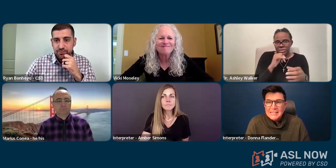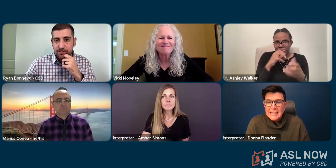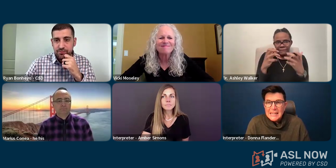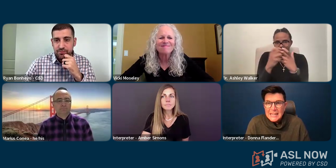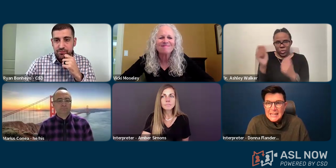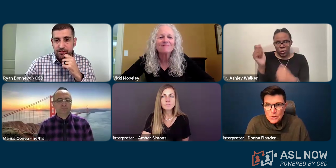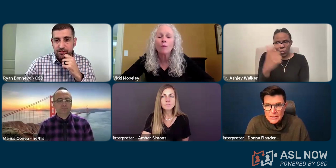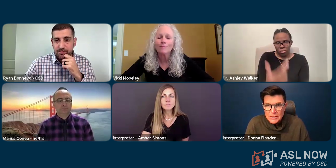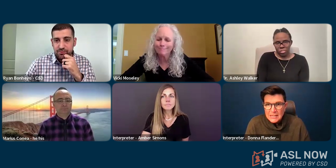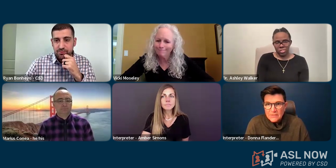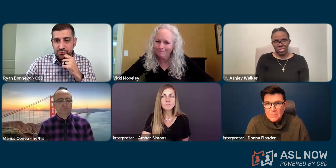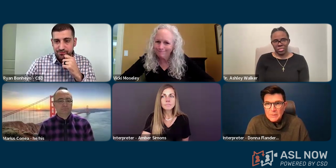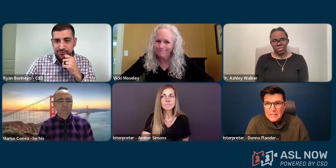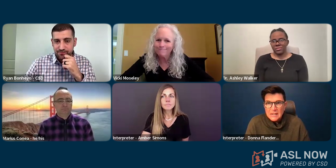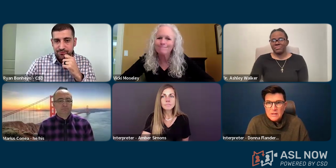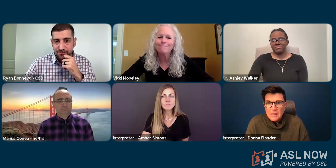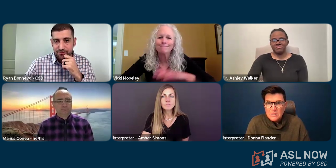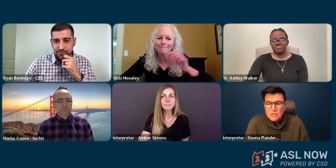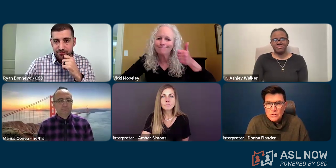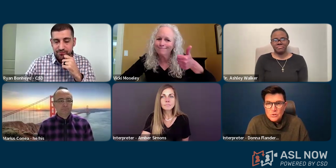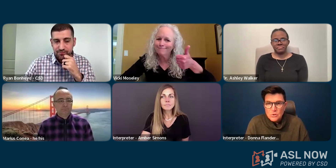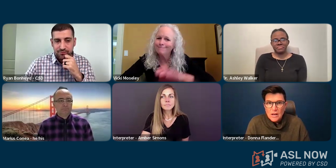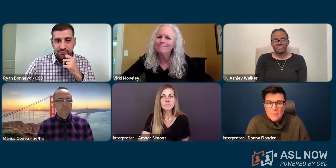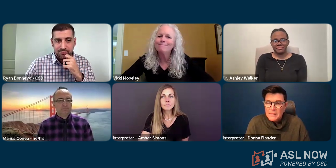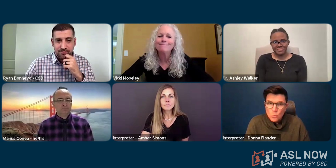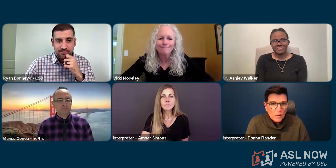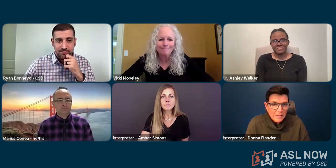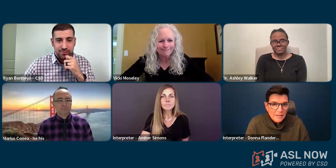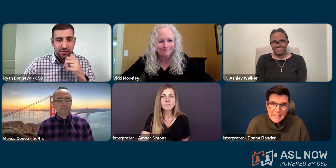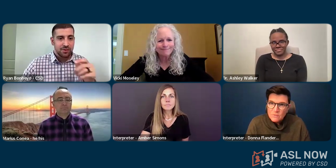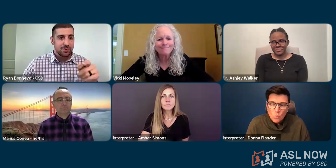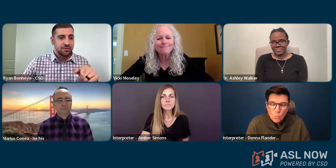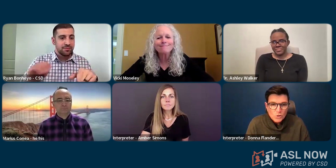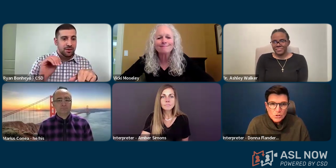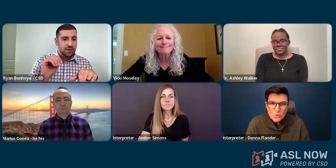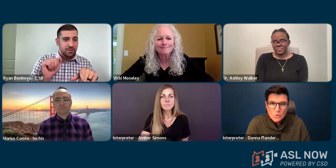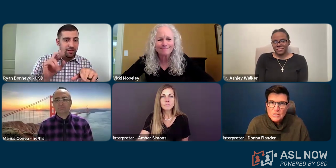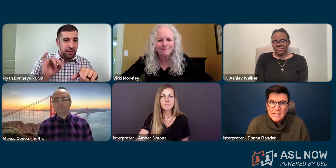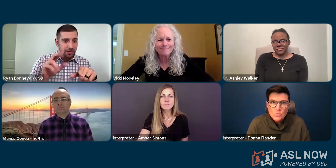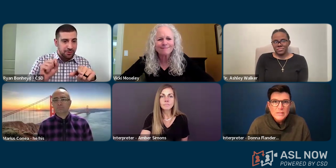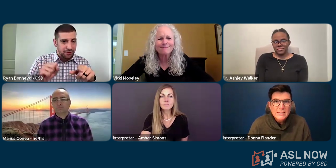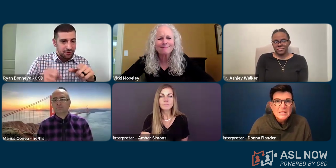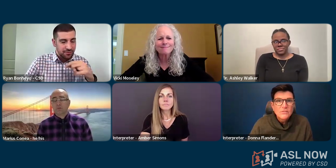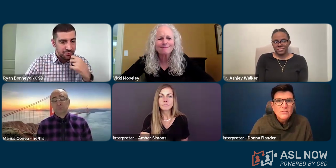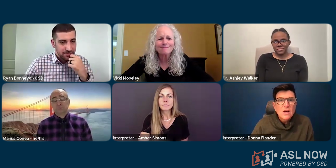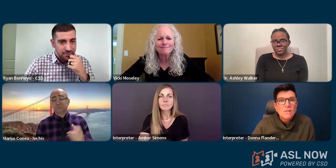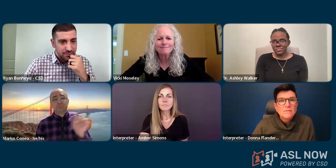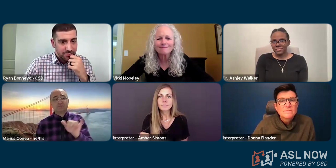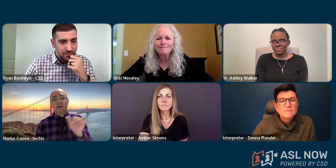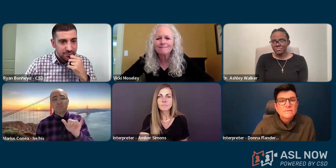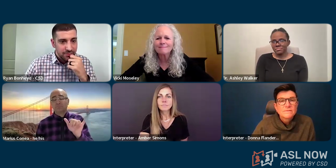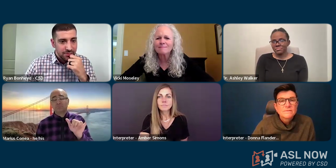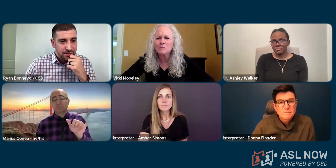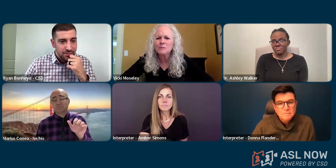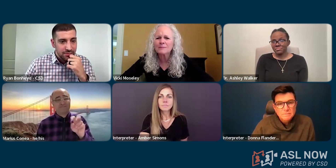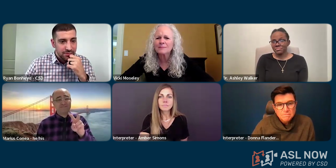and asking each person to give an opinion and to because once again, there's no such thing as one size fits all.